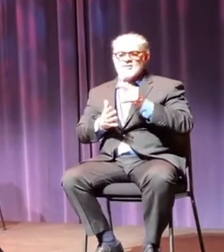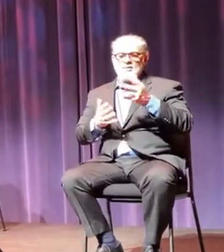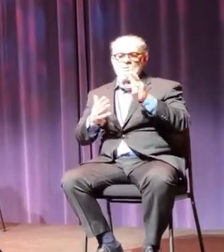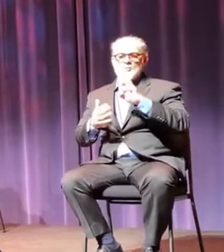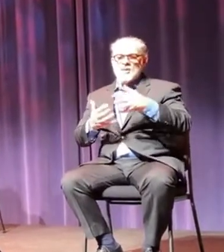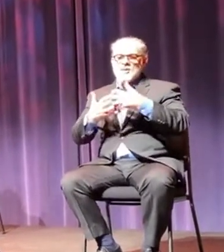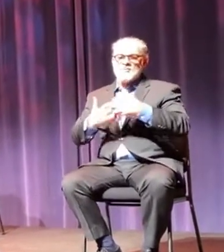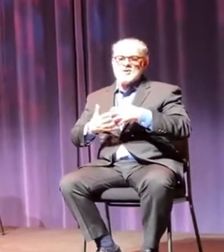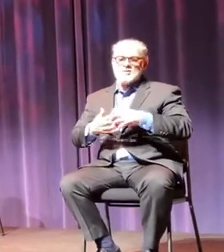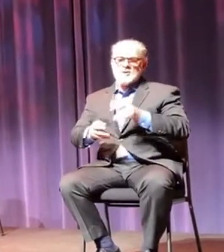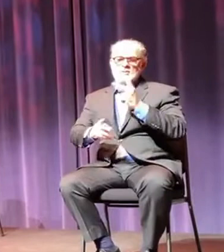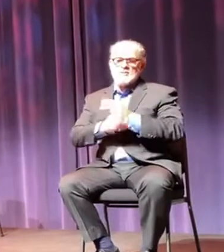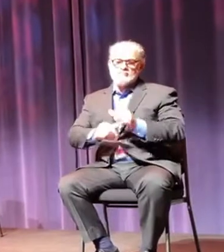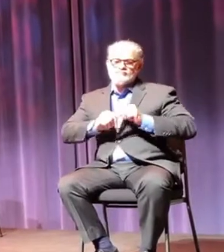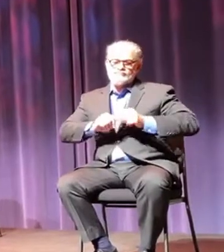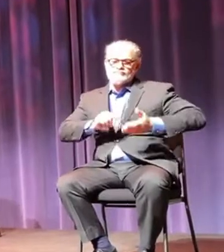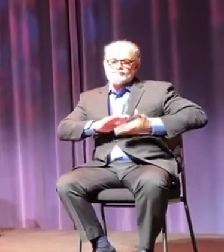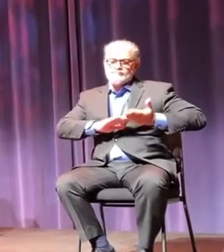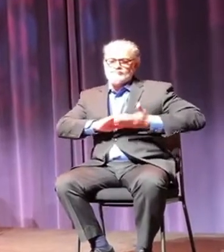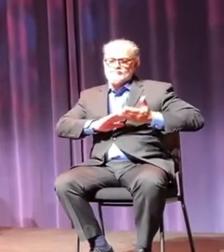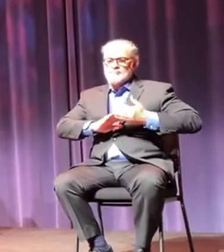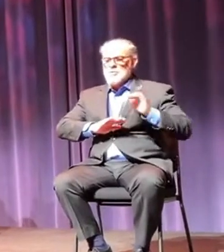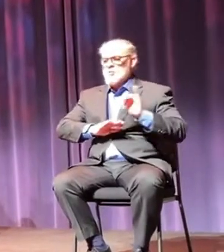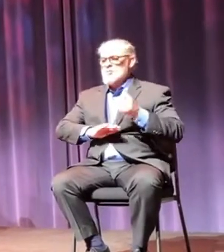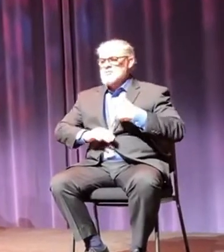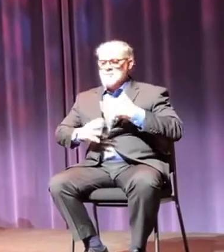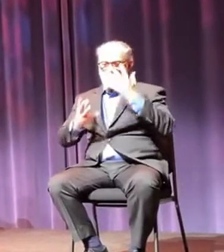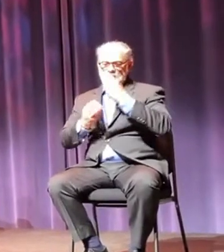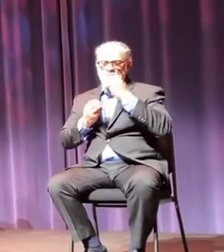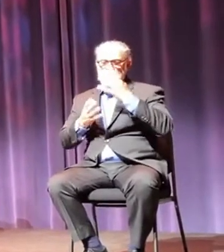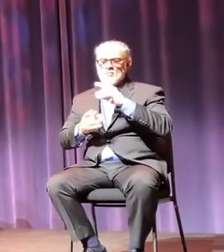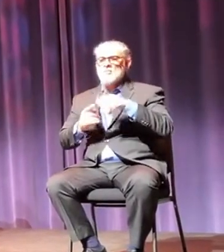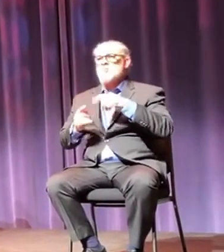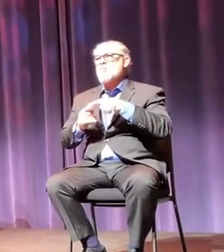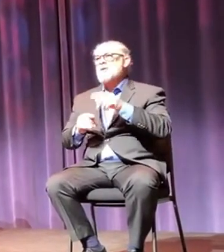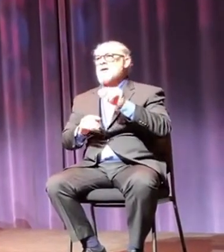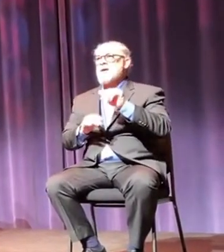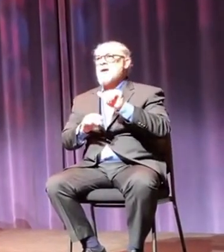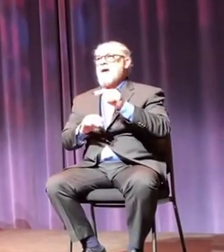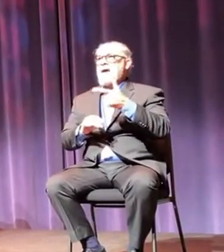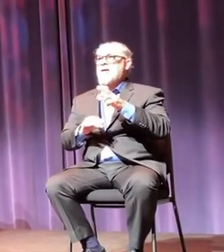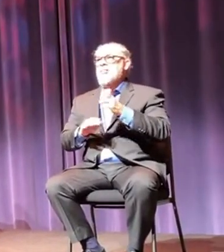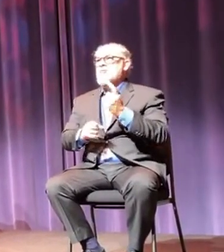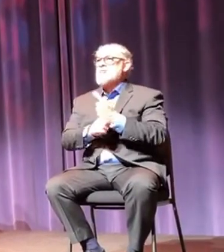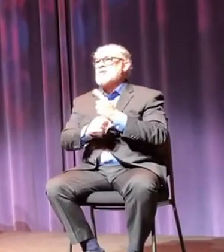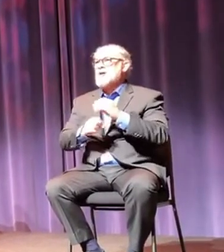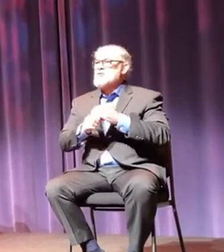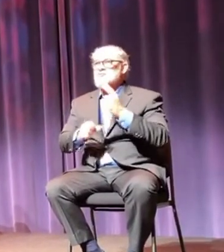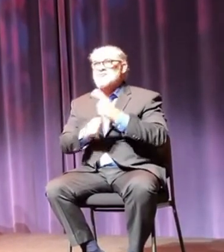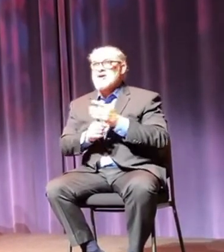and maintained Beretta M9 is also beautiful. When angled correctly in the right direction.